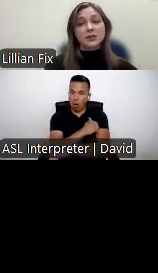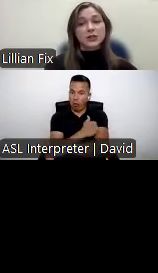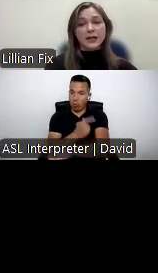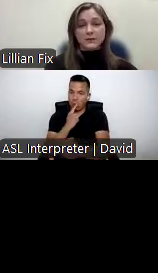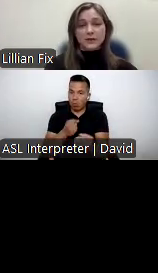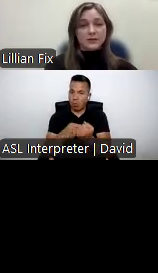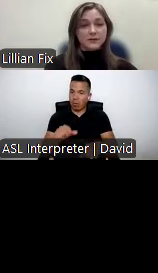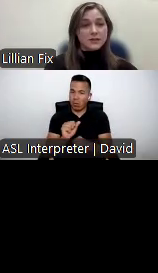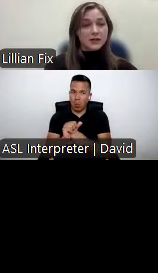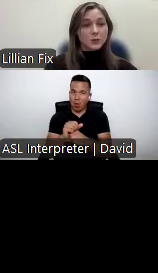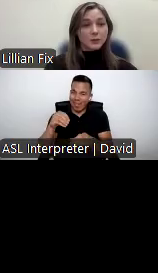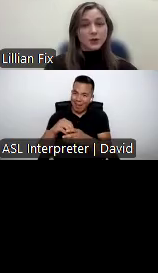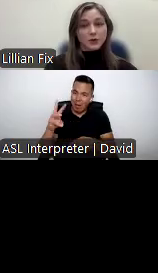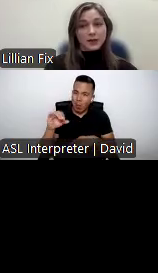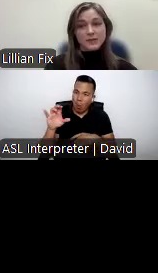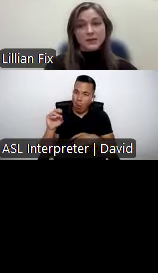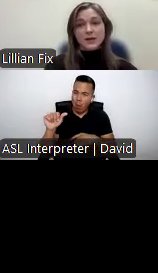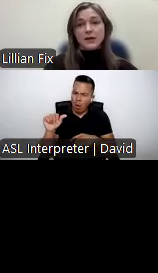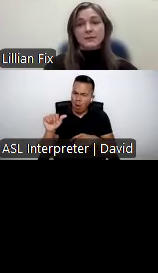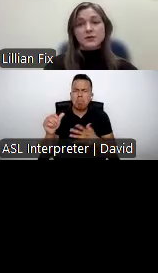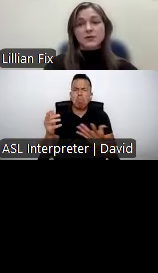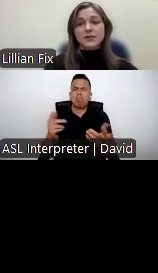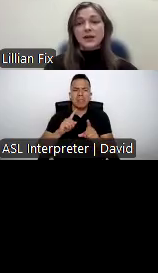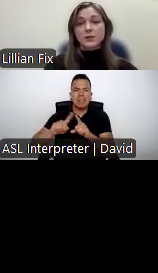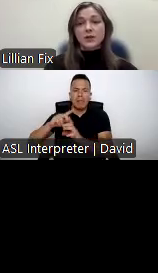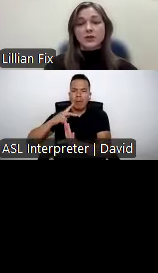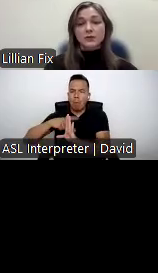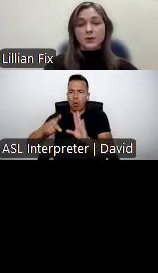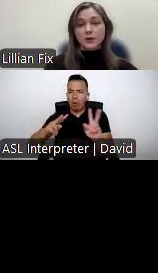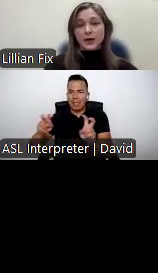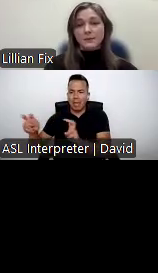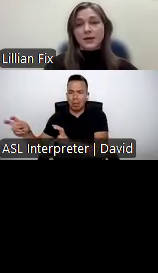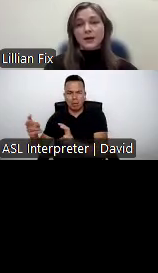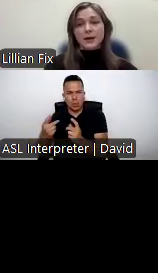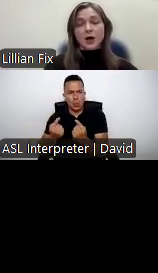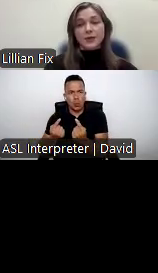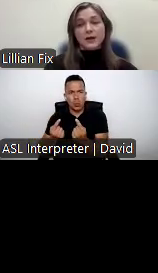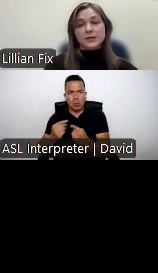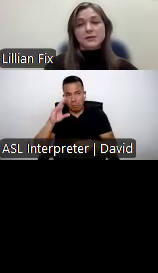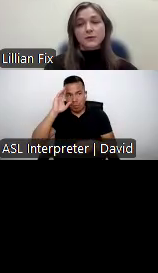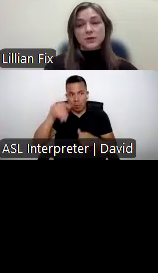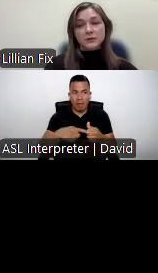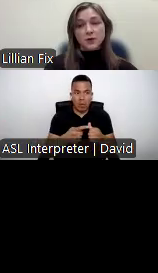what does that look like for the different Title I programs? So the Title I Youth Program authorizes